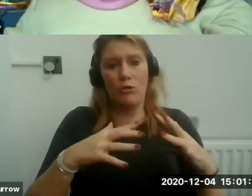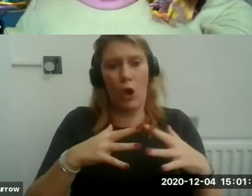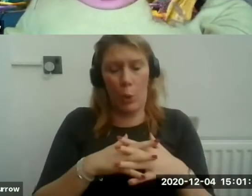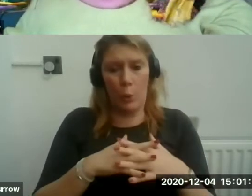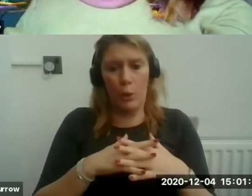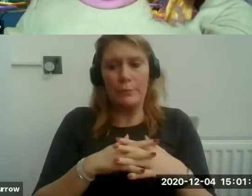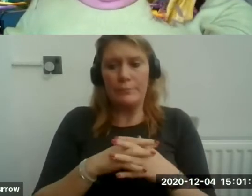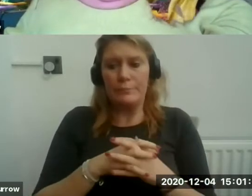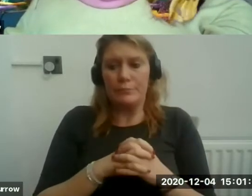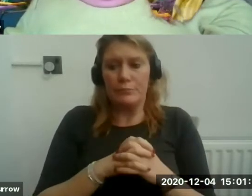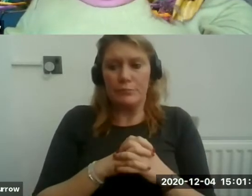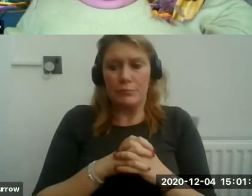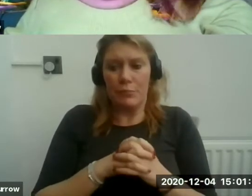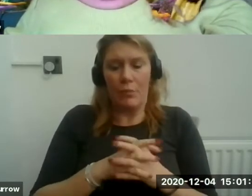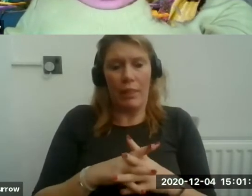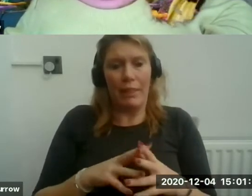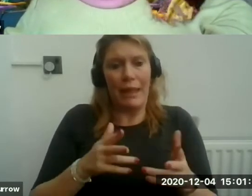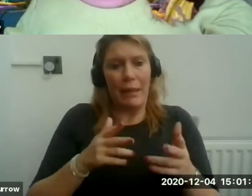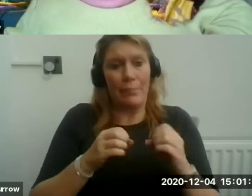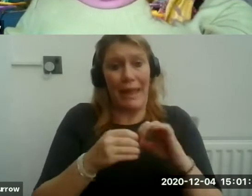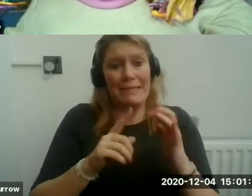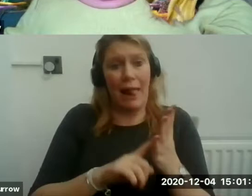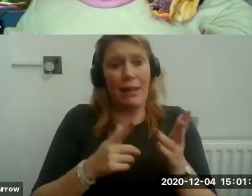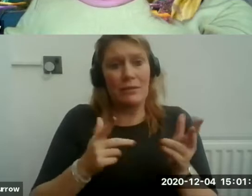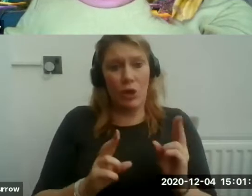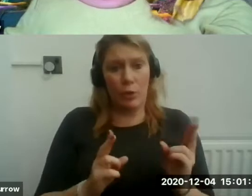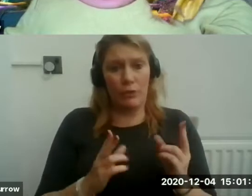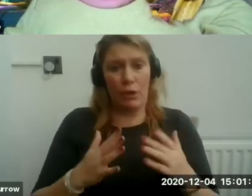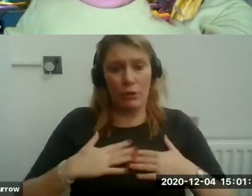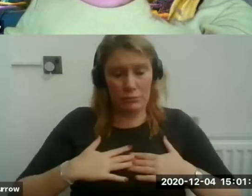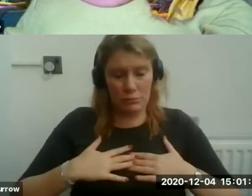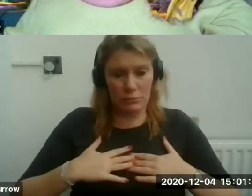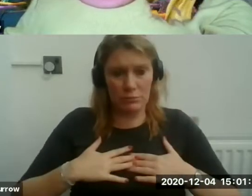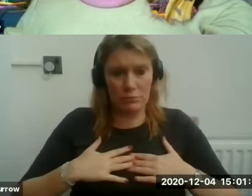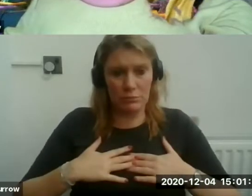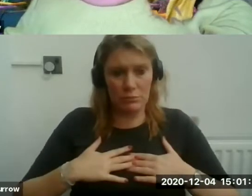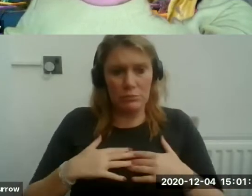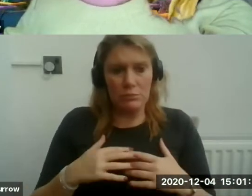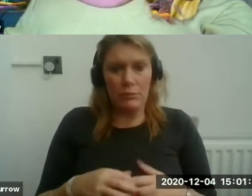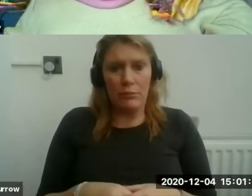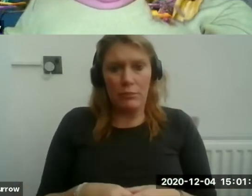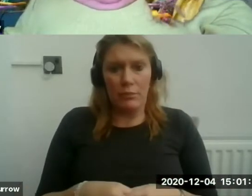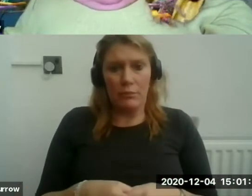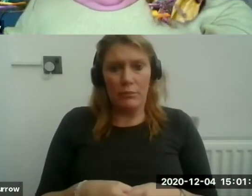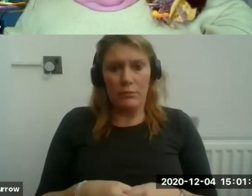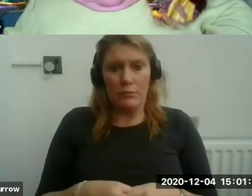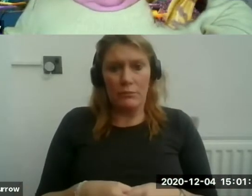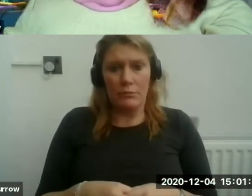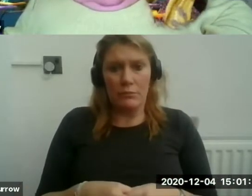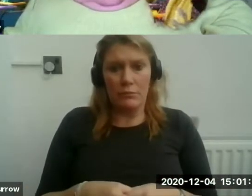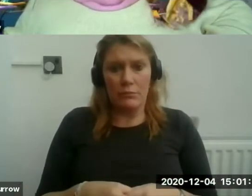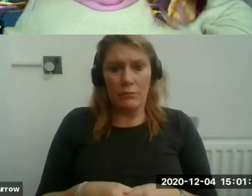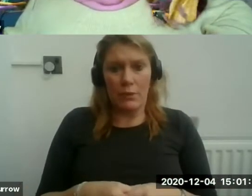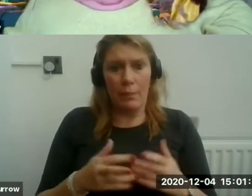interpreter, our sign language interpreter and at the moment I don't know what your screens are like but she is sharing one of